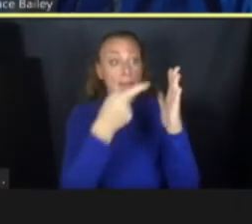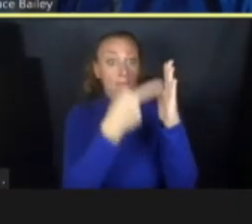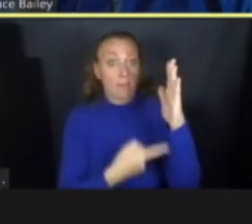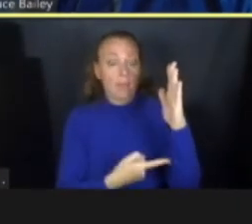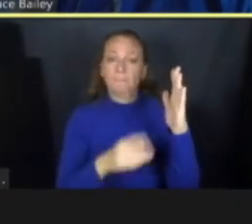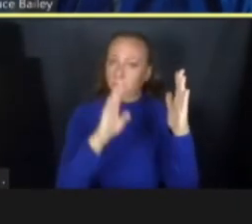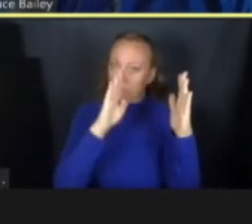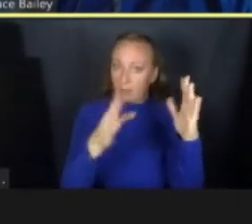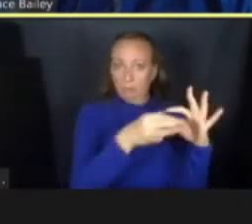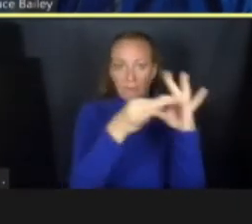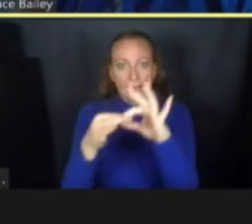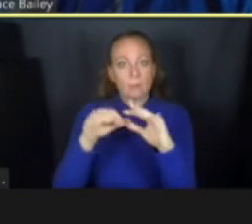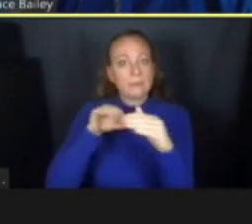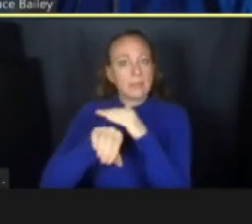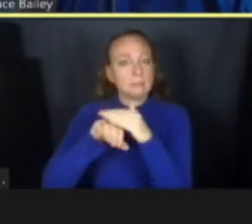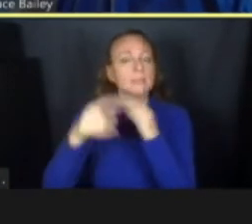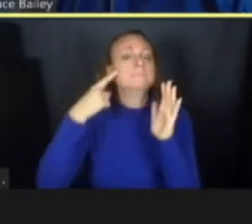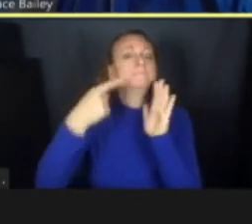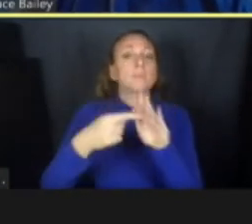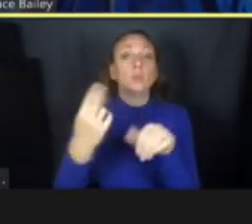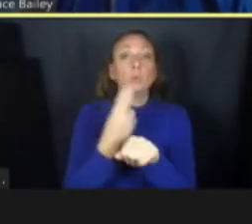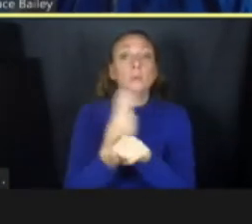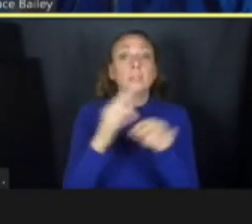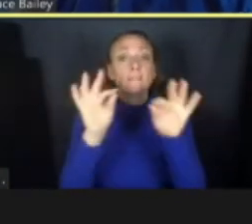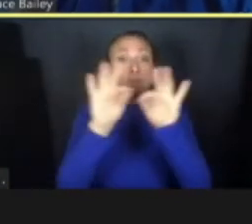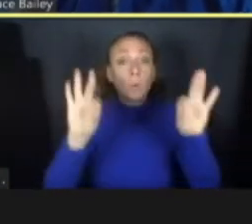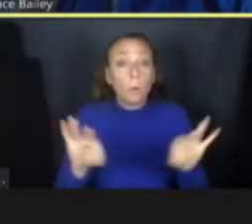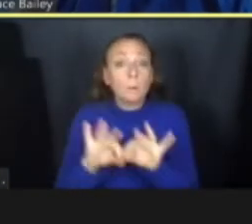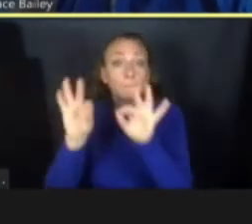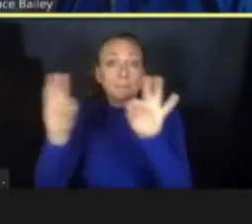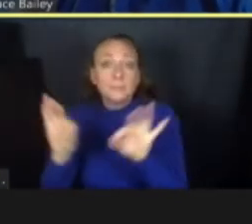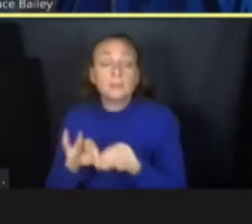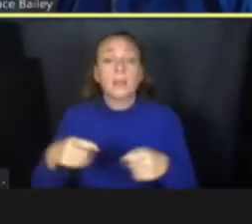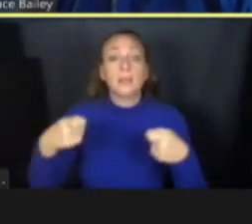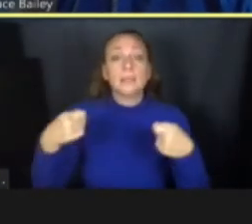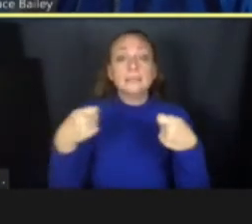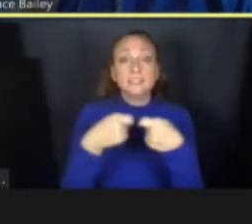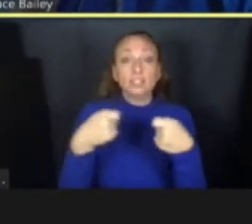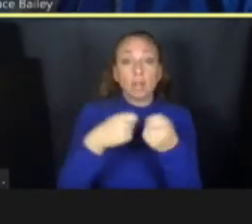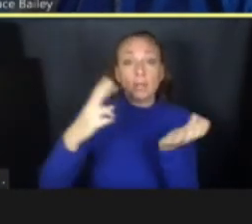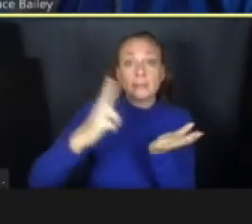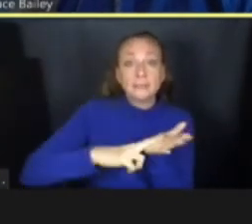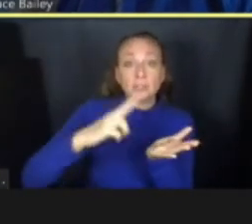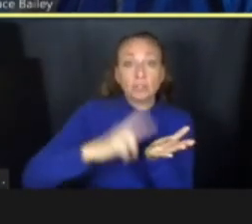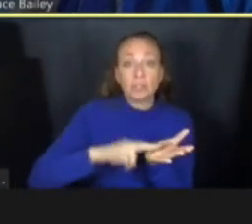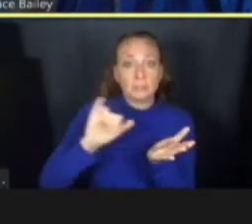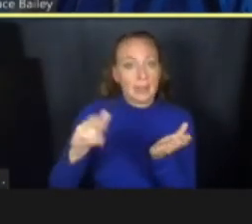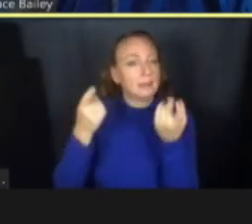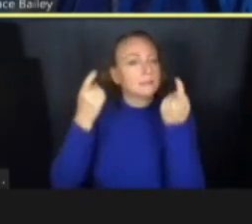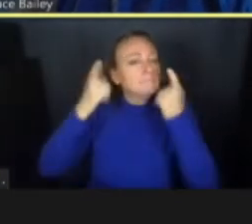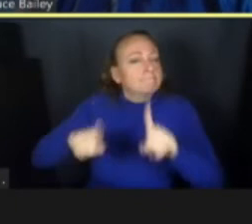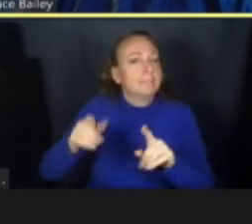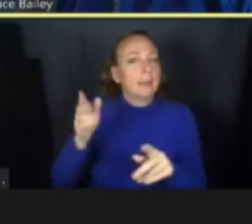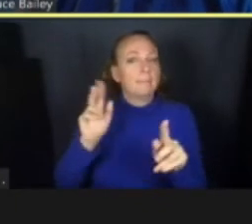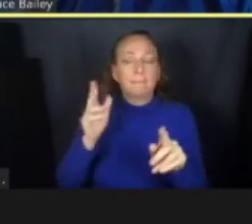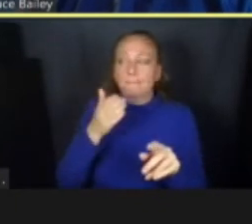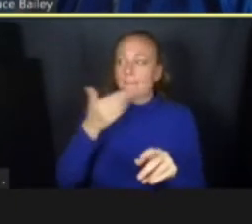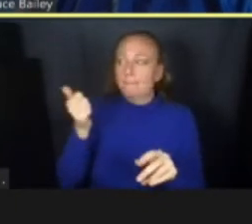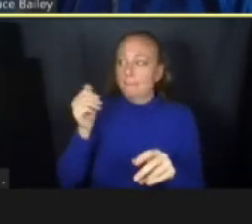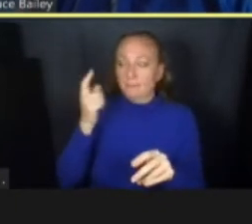for example, using forms. Using digital signatures, both which are better for people that are using assistive technology than say paper forms